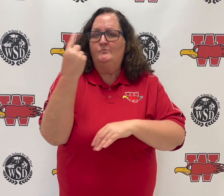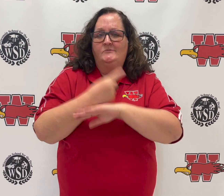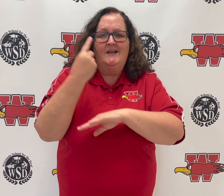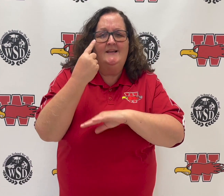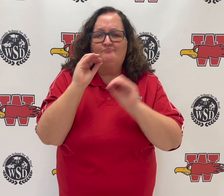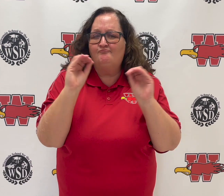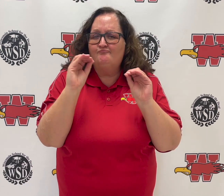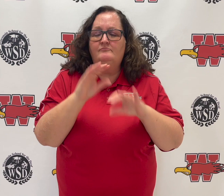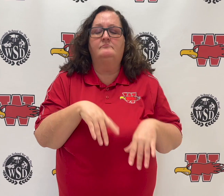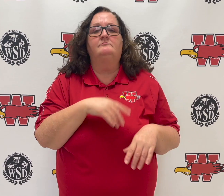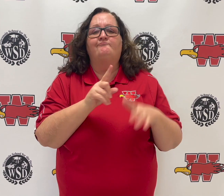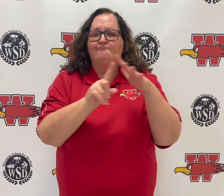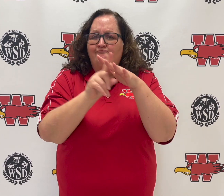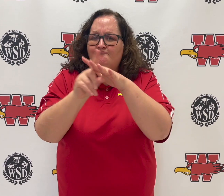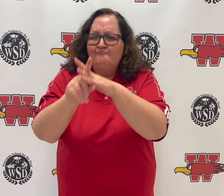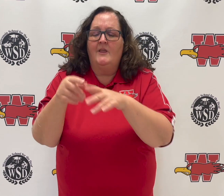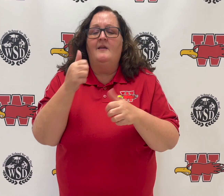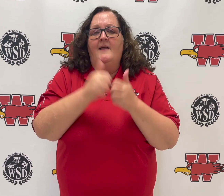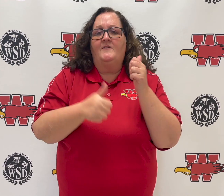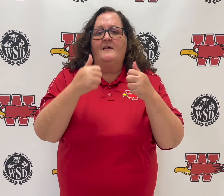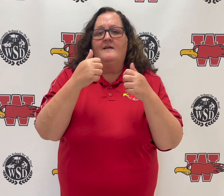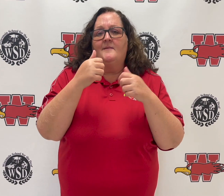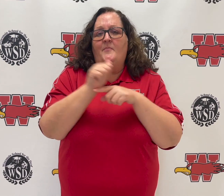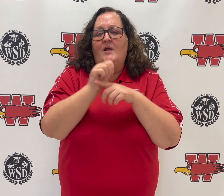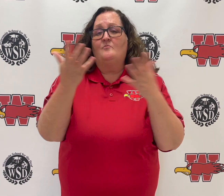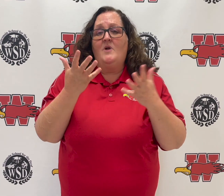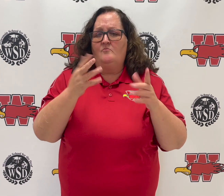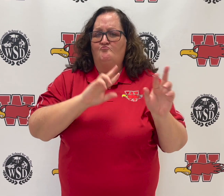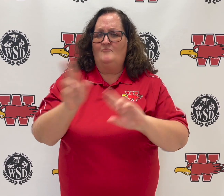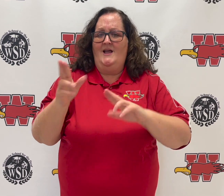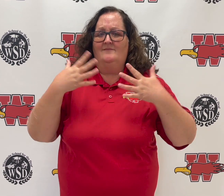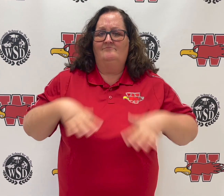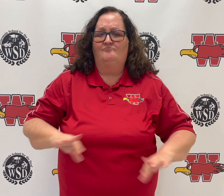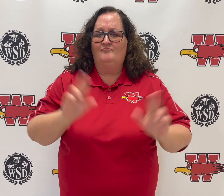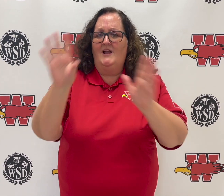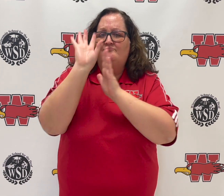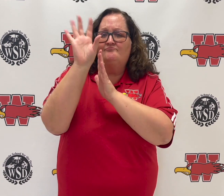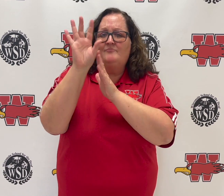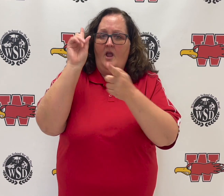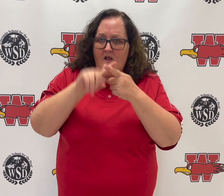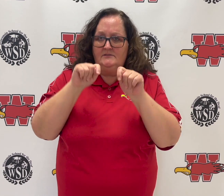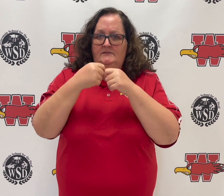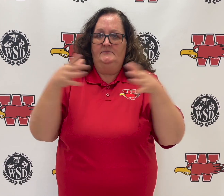didn't even miss a day. They were showing up every practice dressed and ready to go,